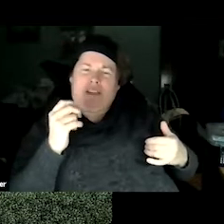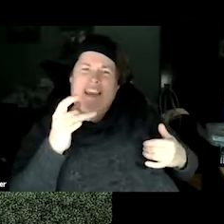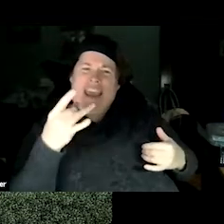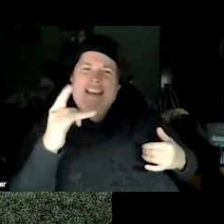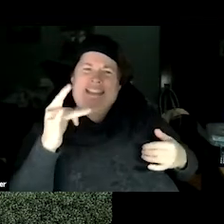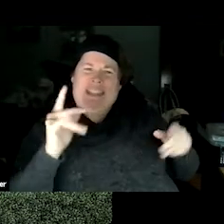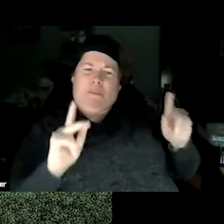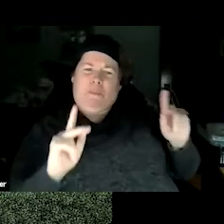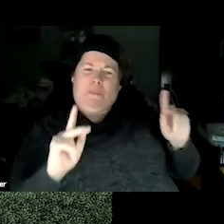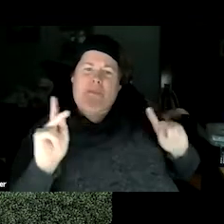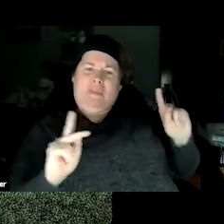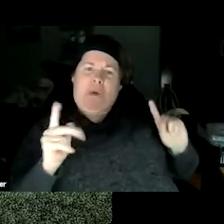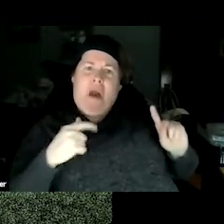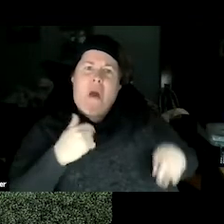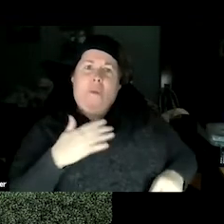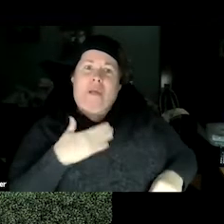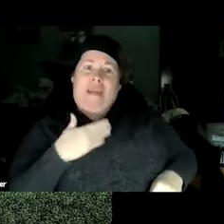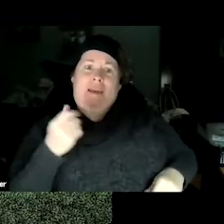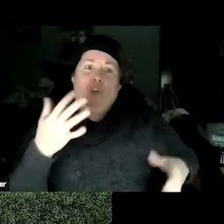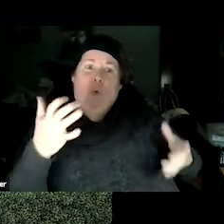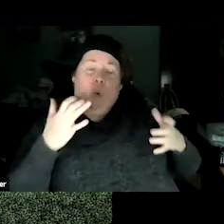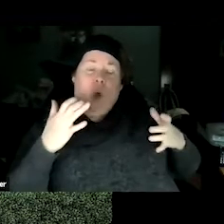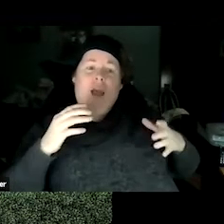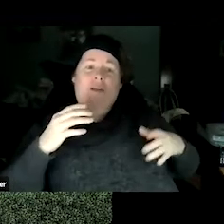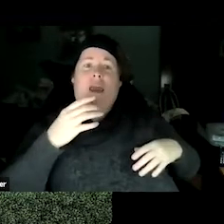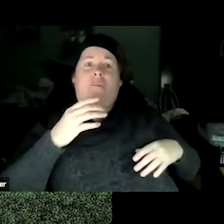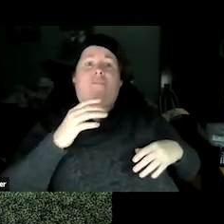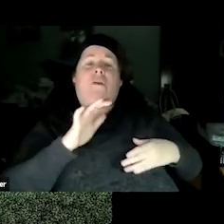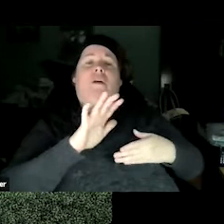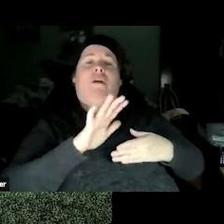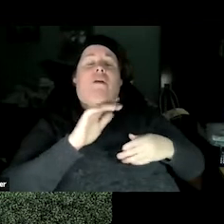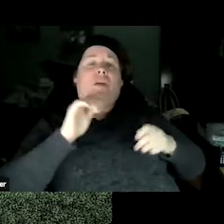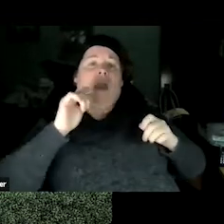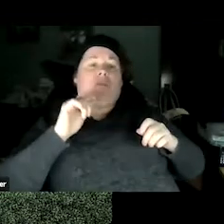Rick Mislan: I'm open to if you want to light up your video and jump in with a question. I'm okay